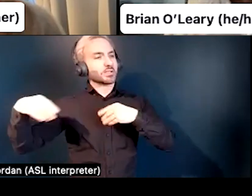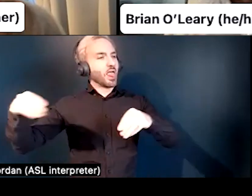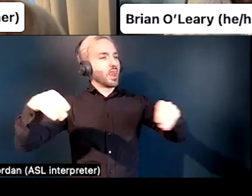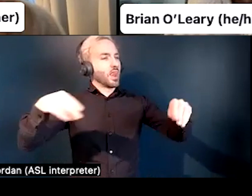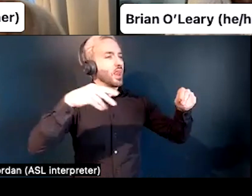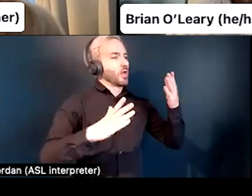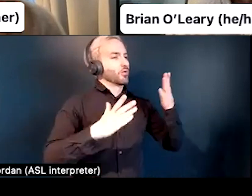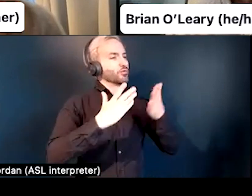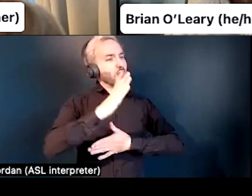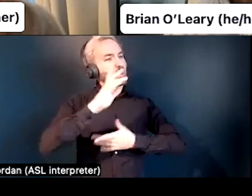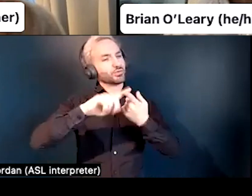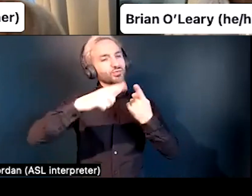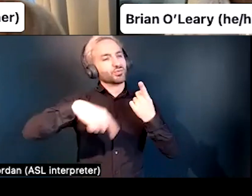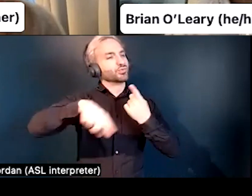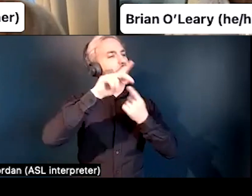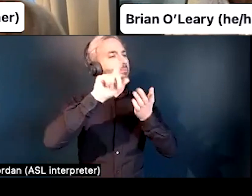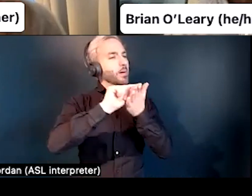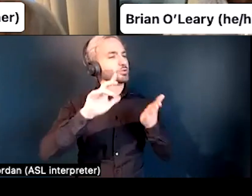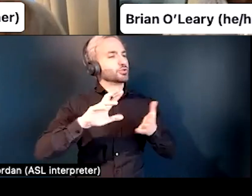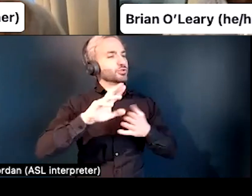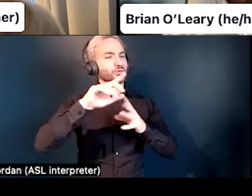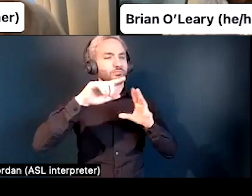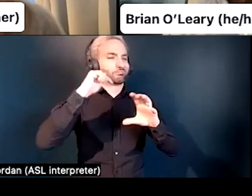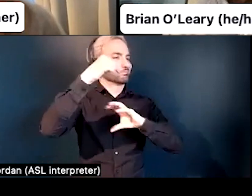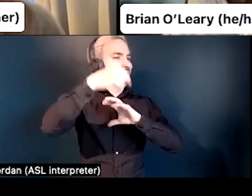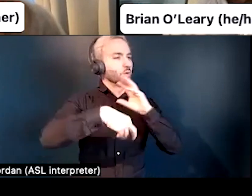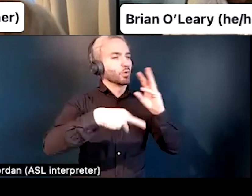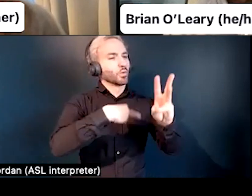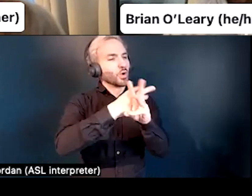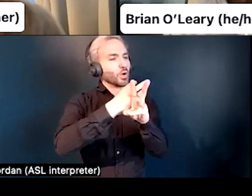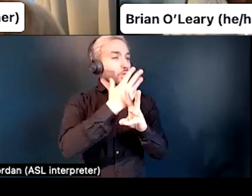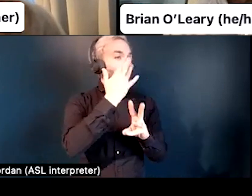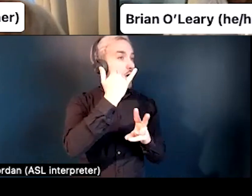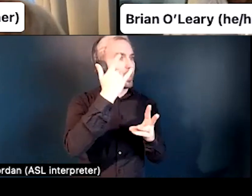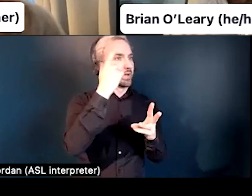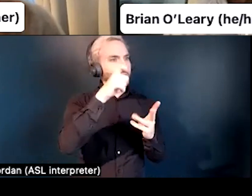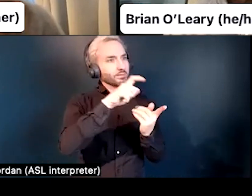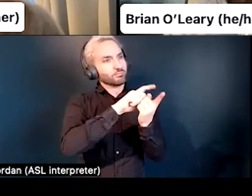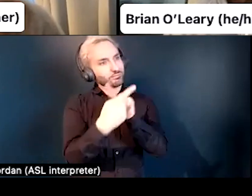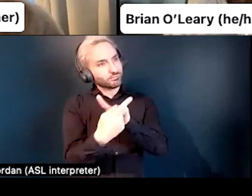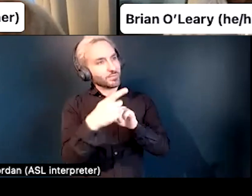the world to produce books in different languages, or for sale in international markets, and then all